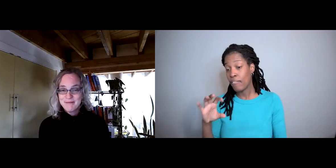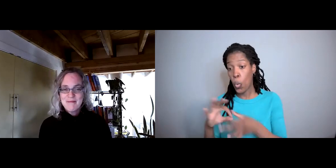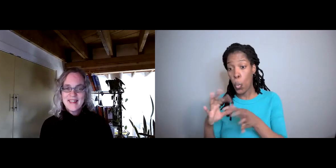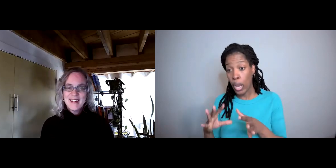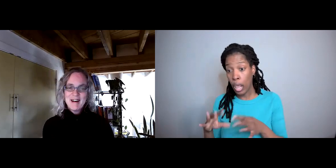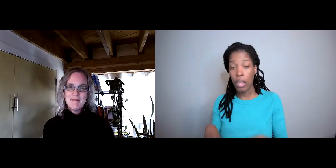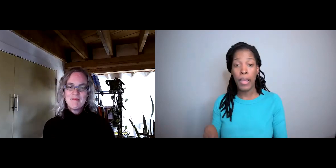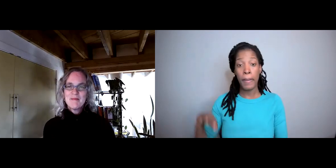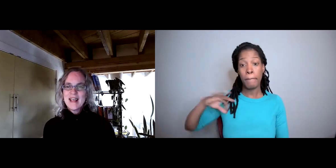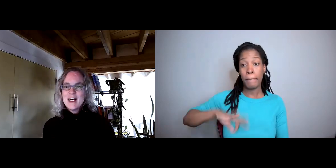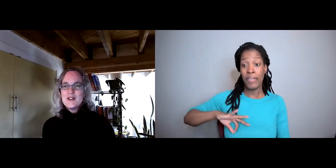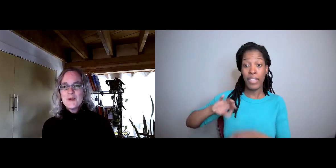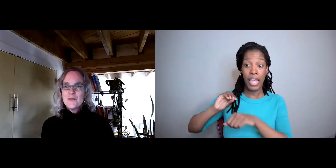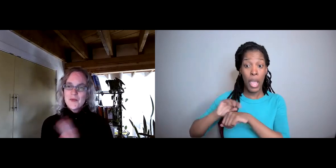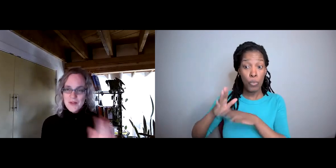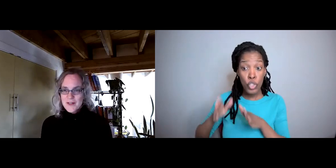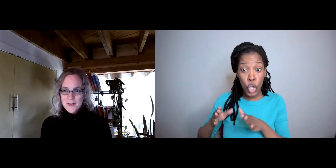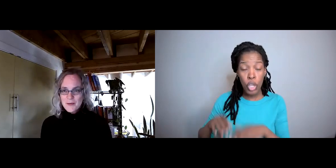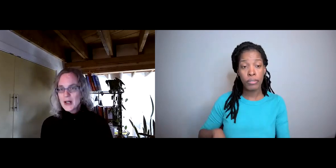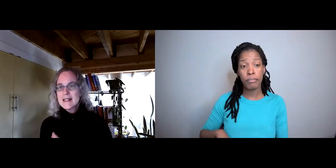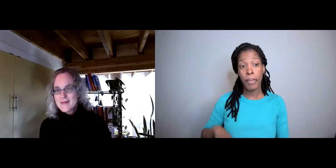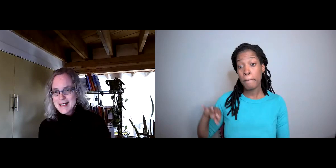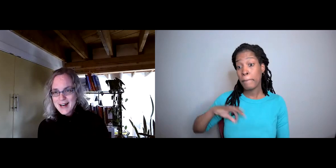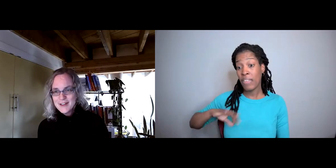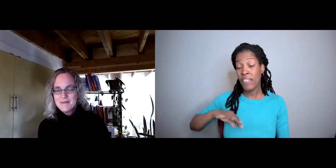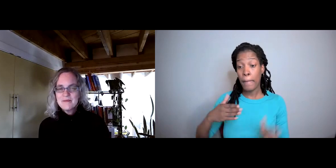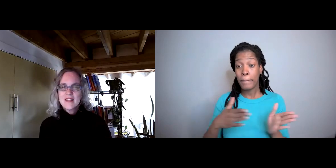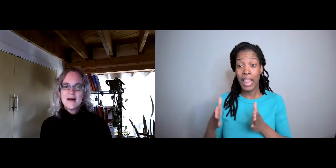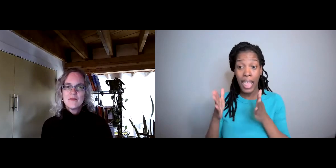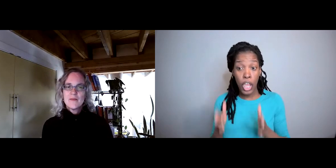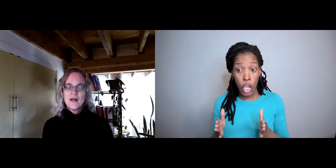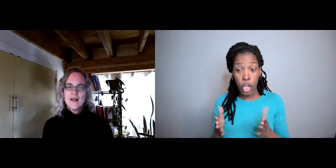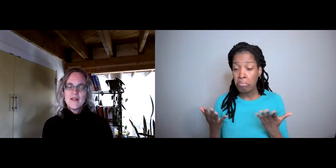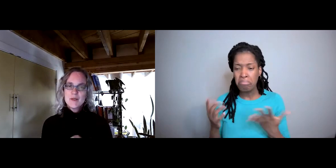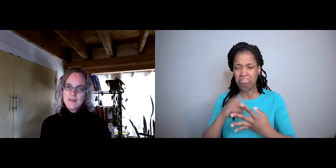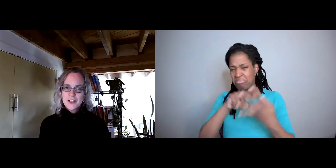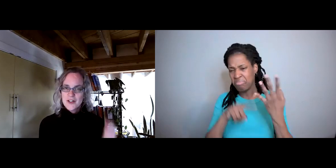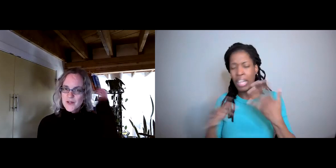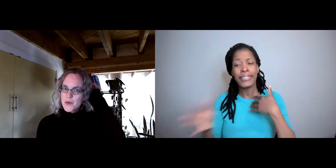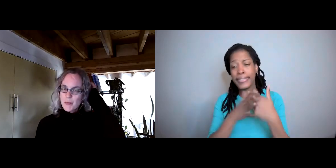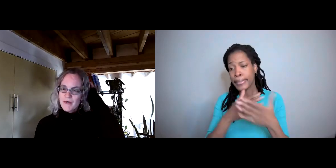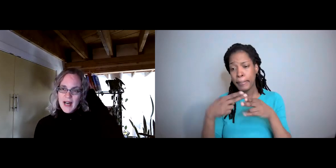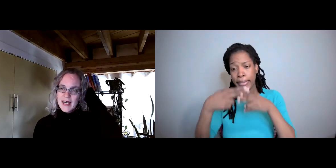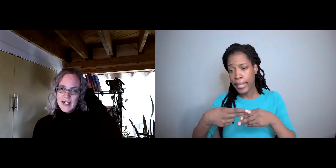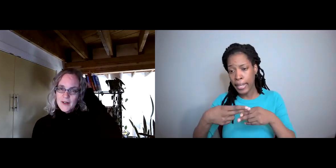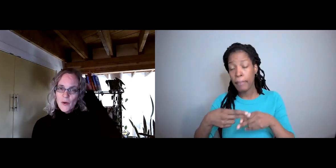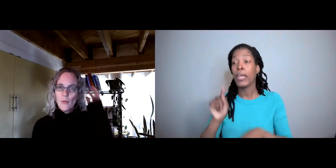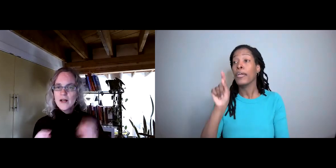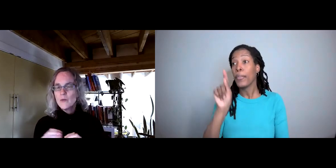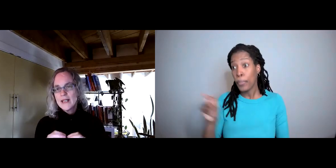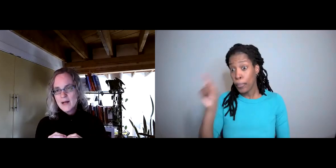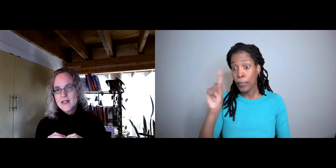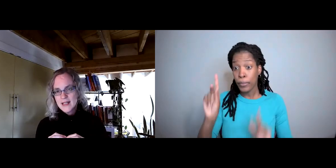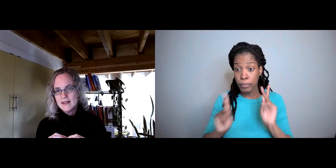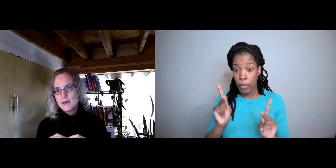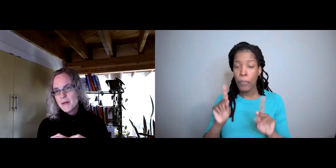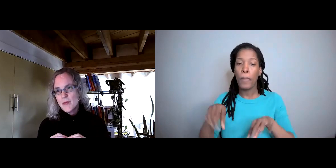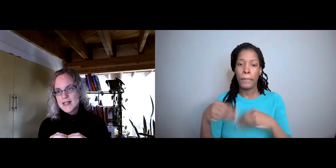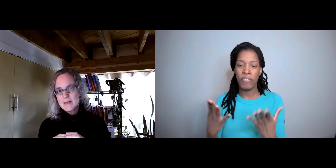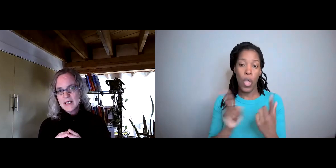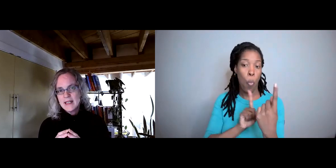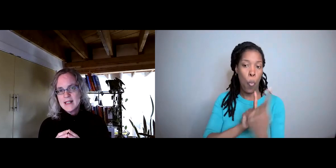So regardless of the title these professionals provide a one-on-one counseling for people with disabilities